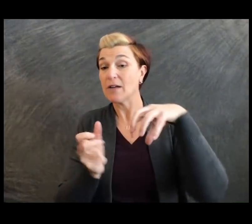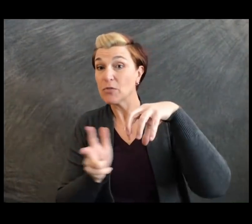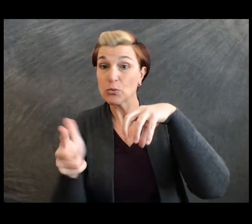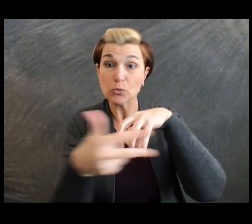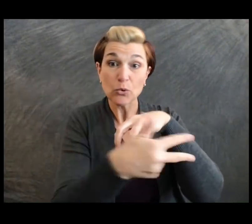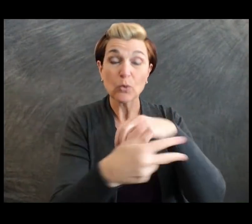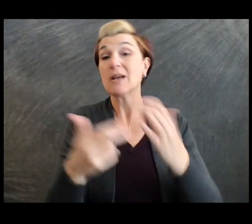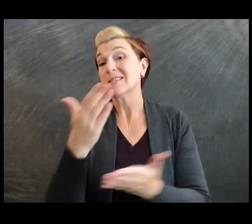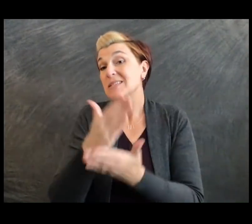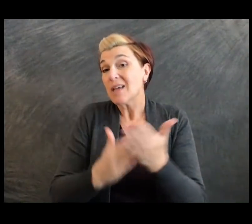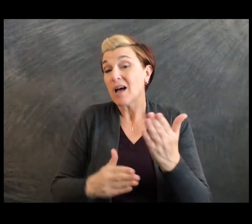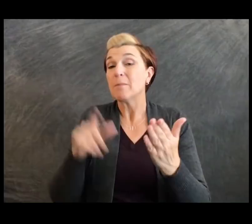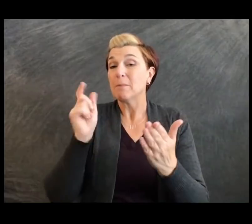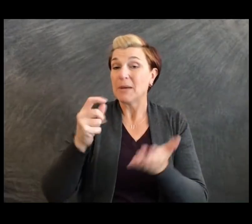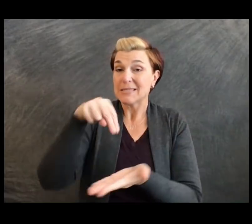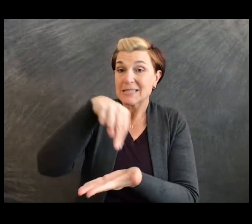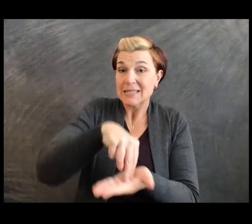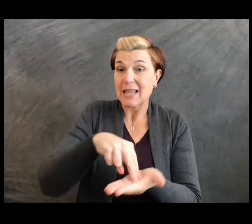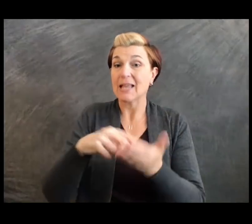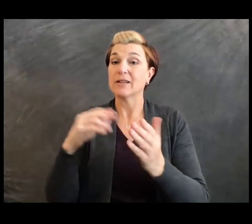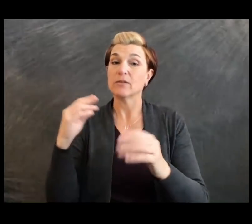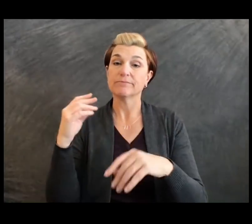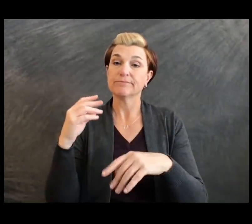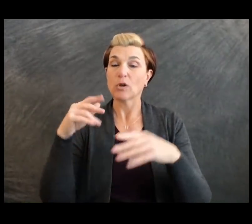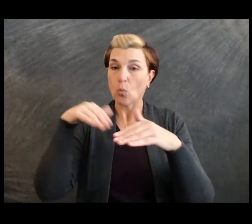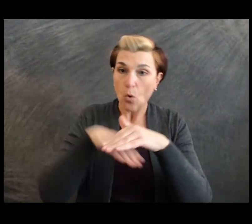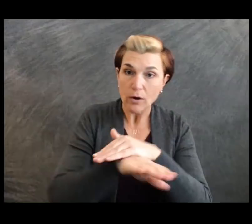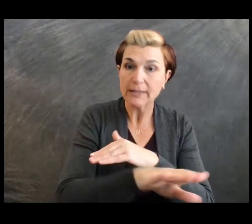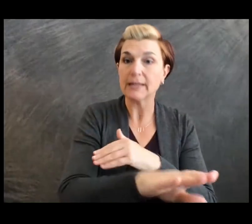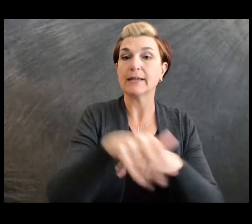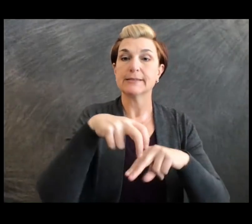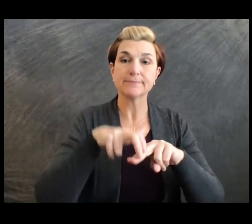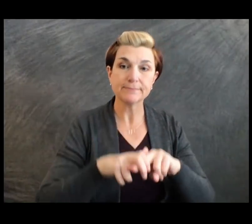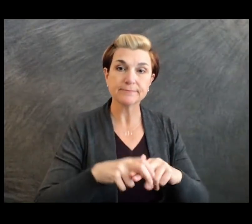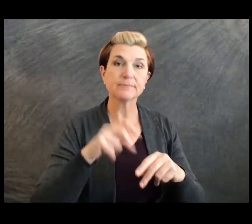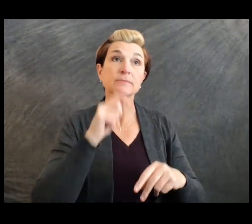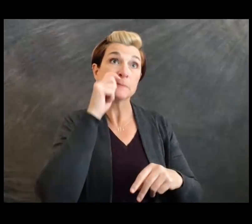care workers and emergency responders so again what we see in the upcoming week